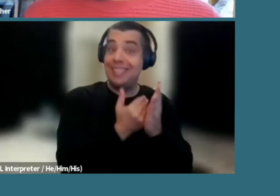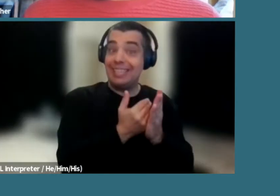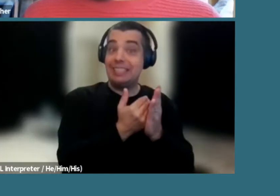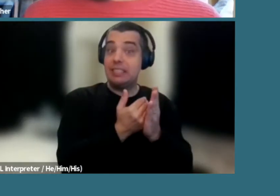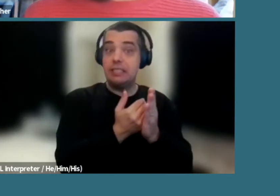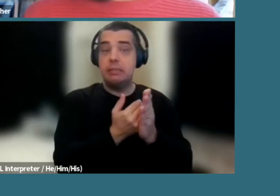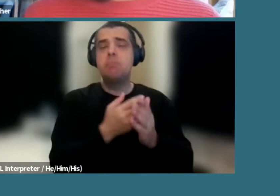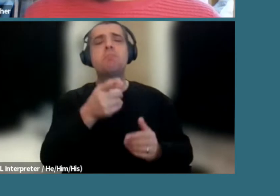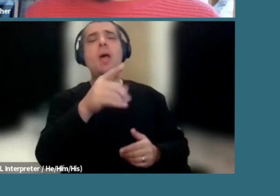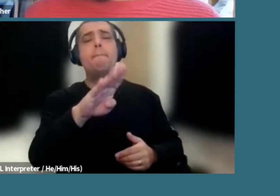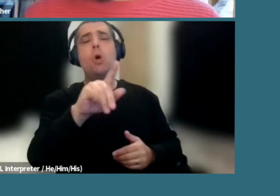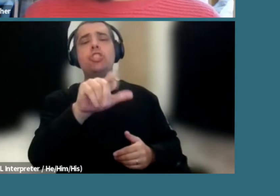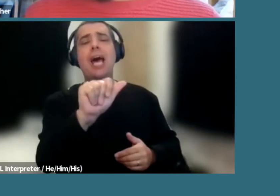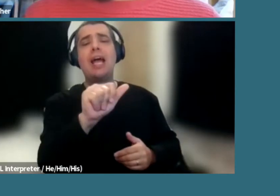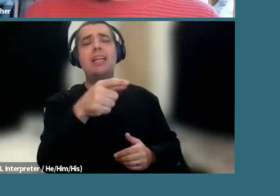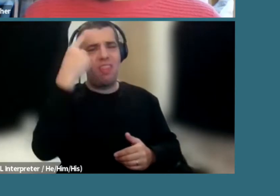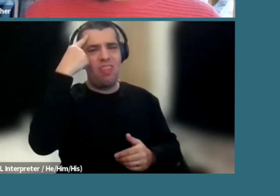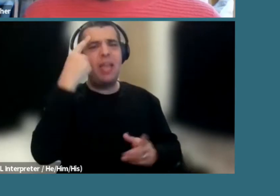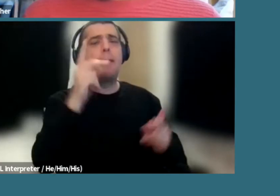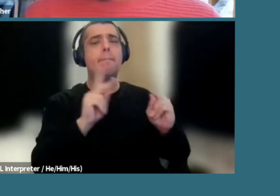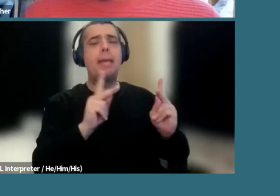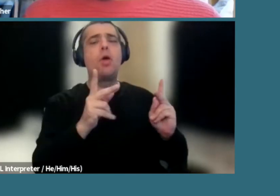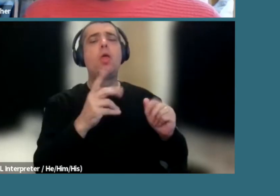Do you think people want to hold up if they would like